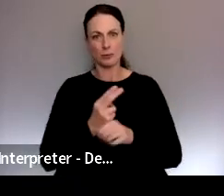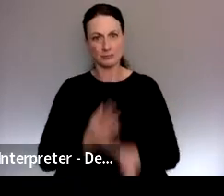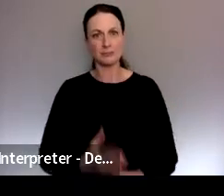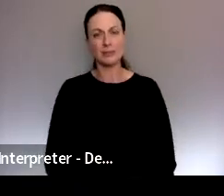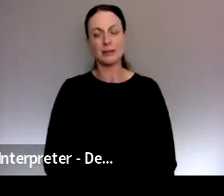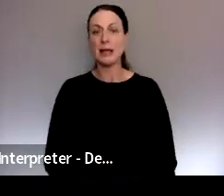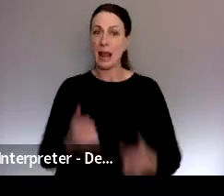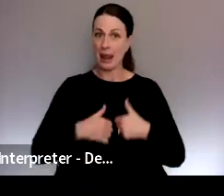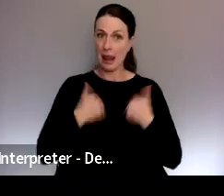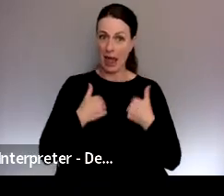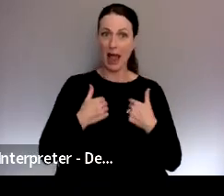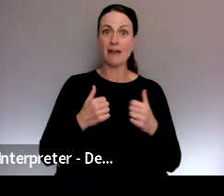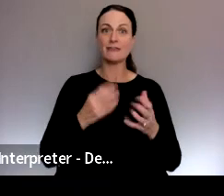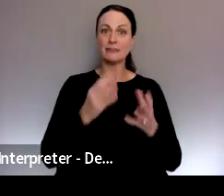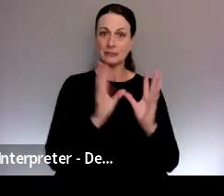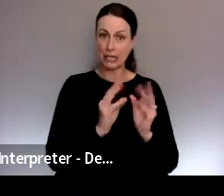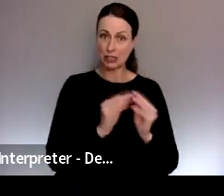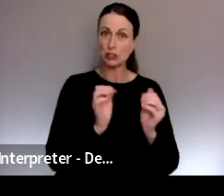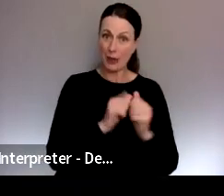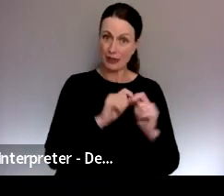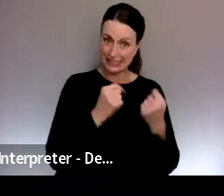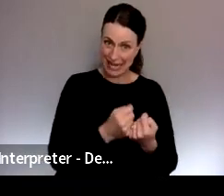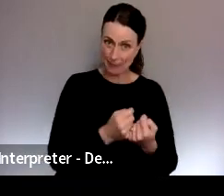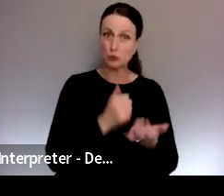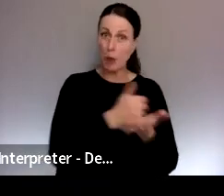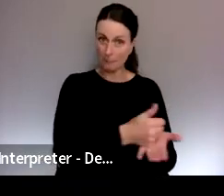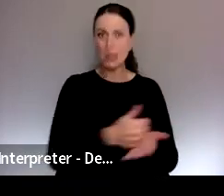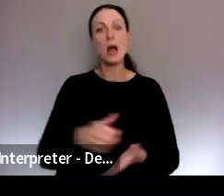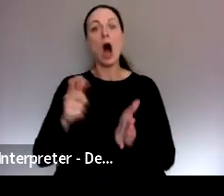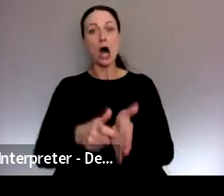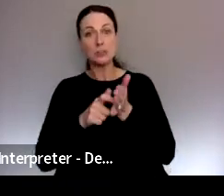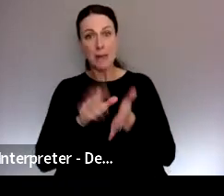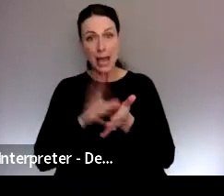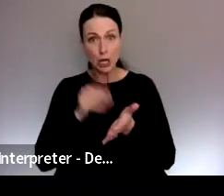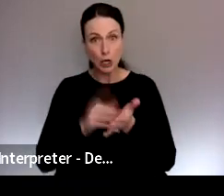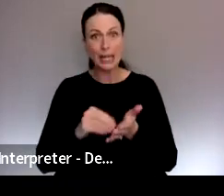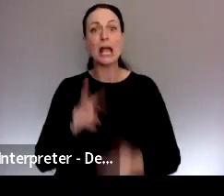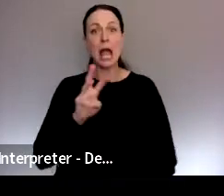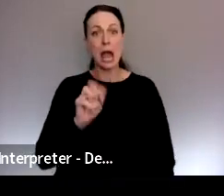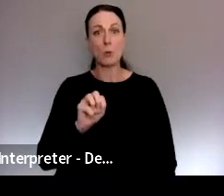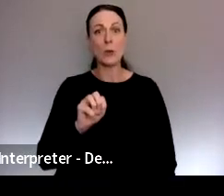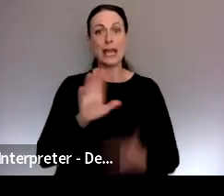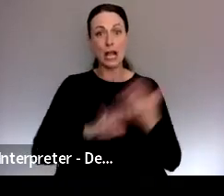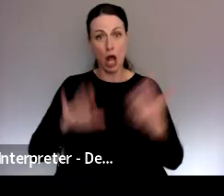This includes live remediation sessions with teams, on-demand learning on the WeCollege learning platform,